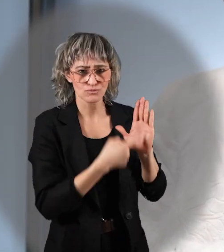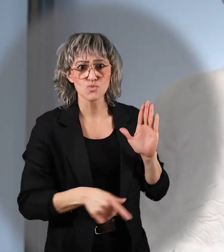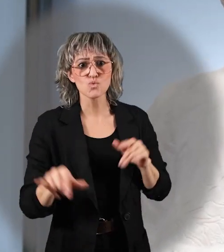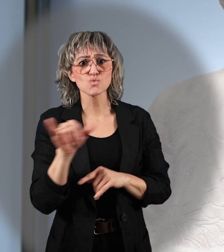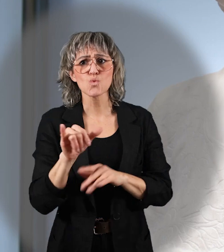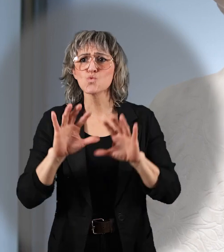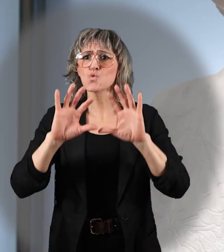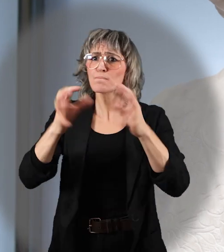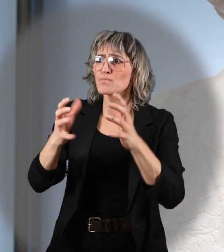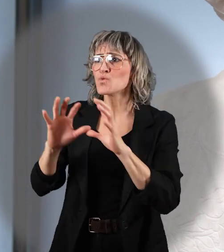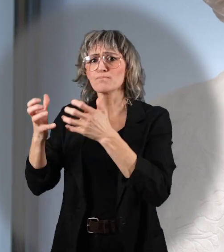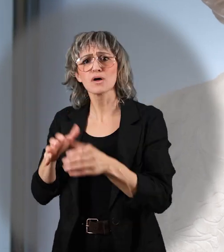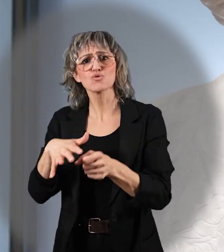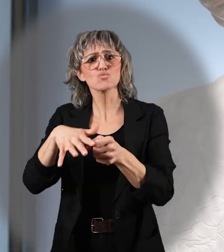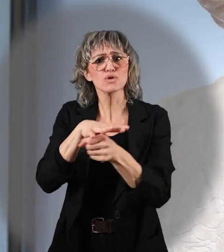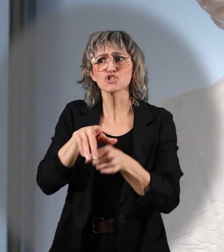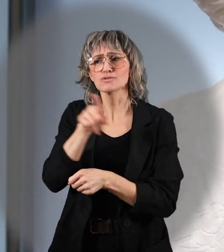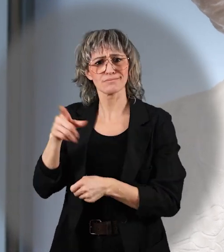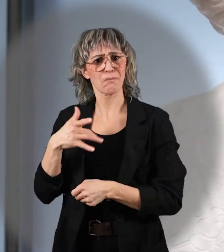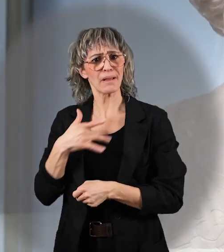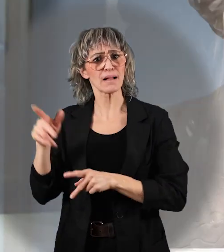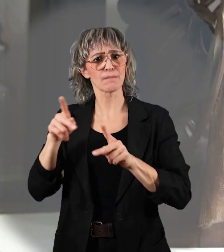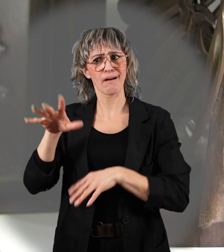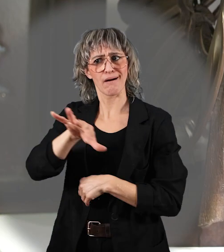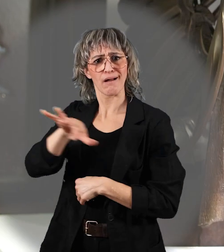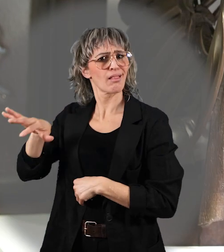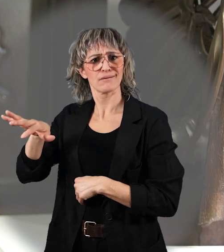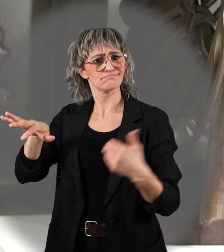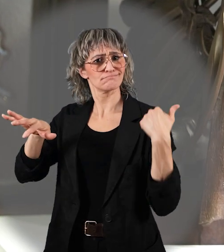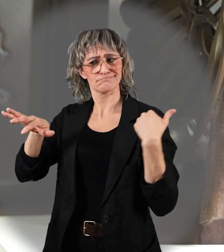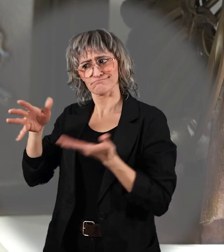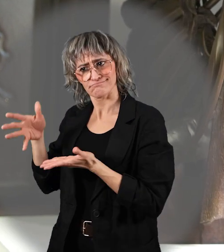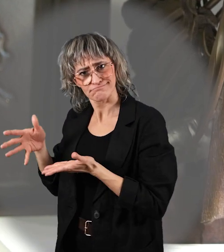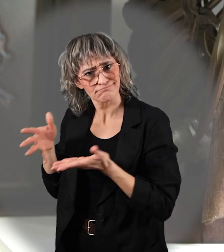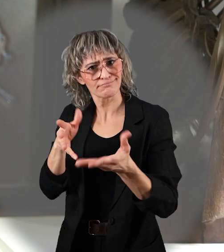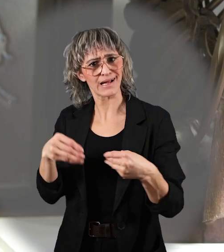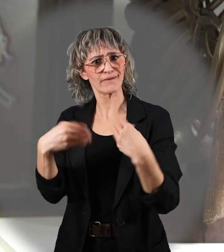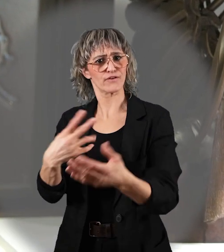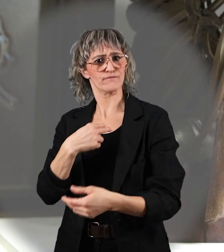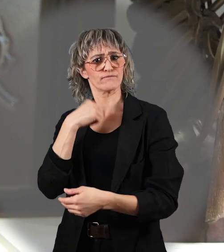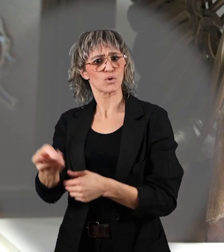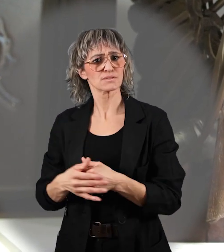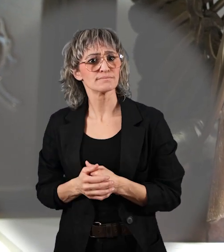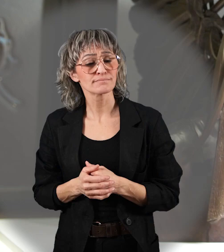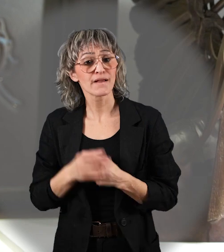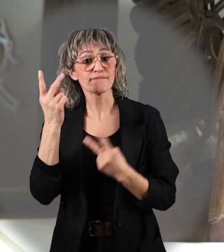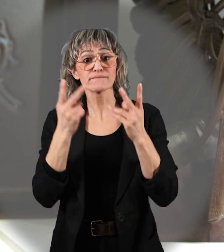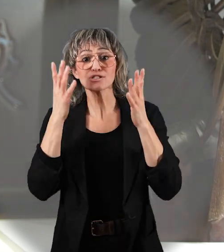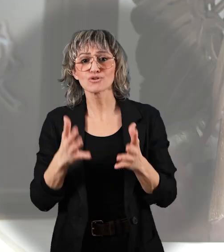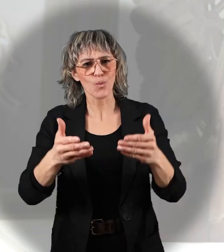represent the diverse perspectives that senators bring to Parliament.